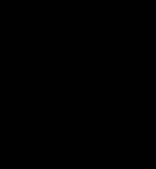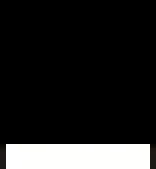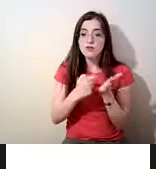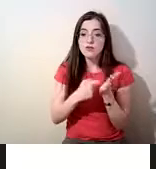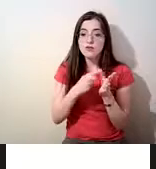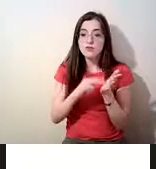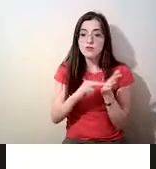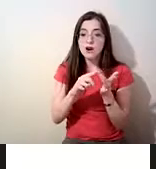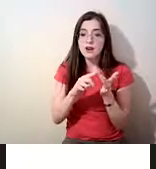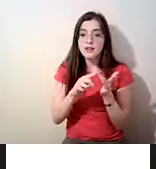ming dan